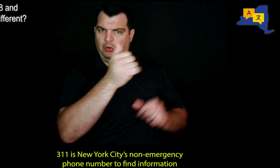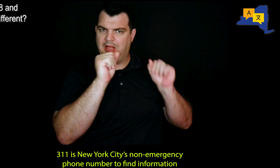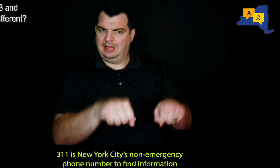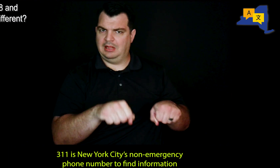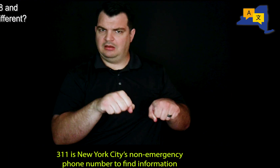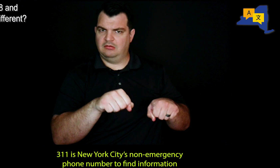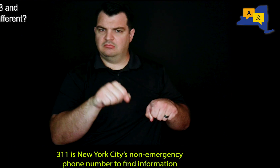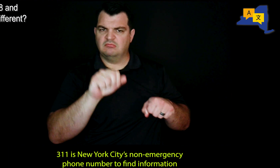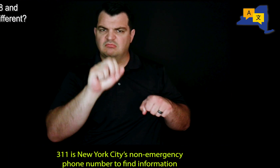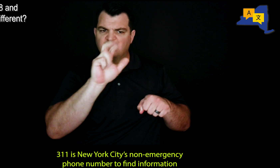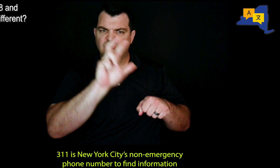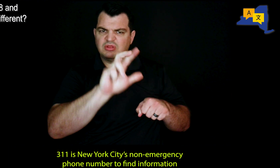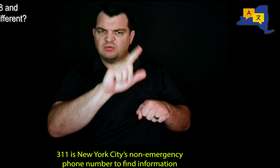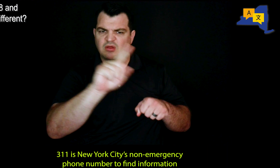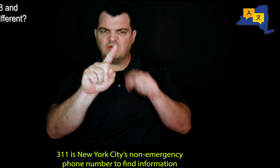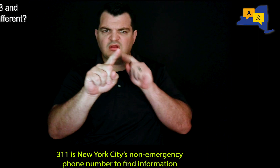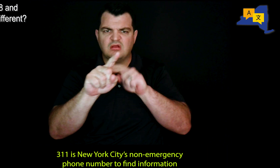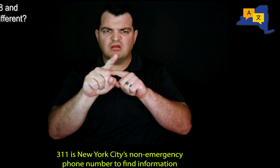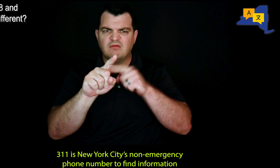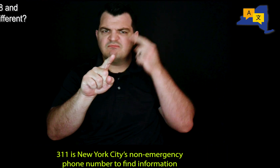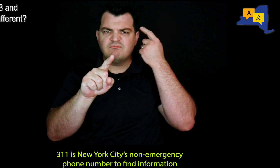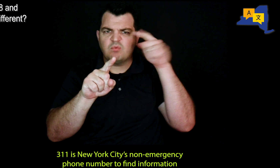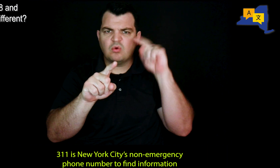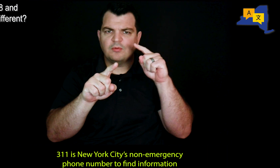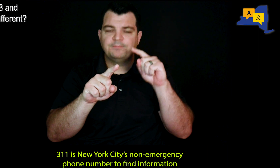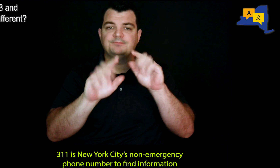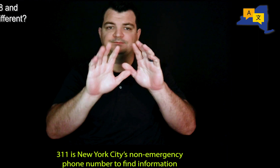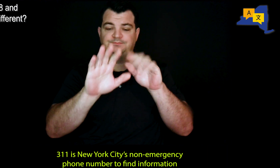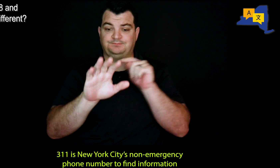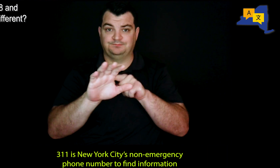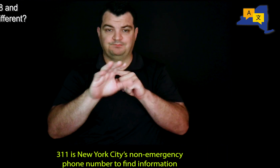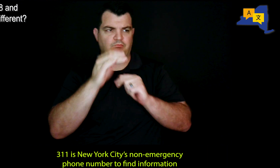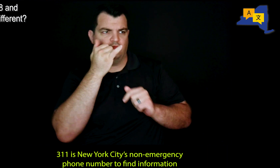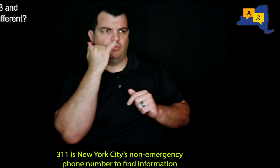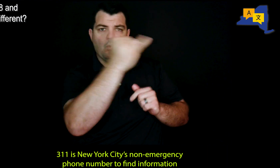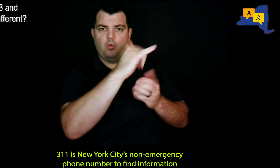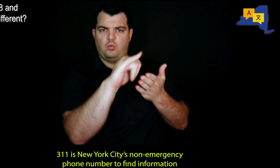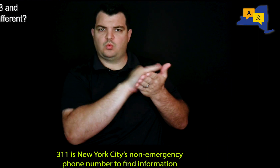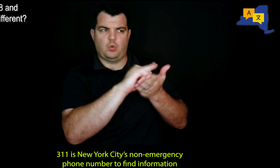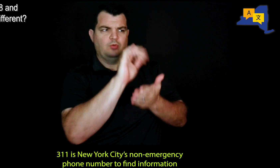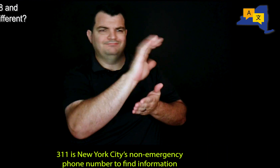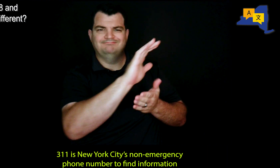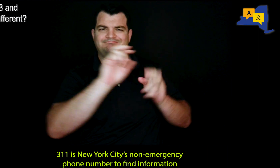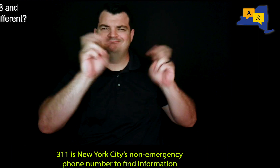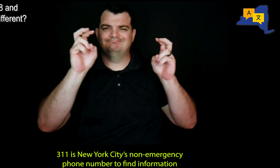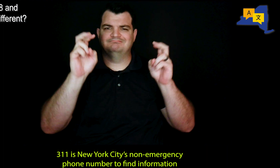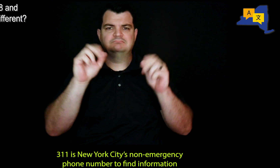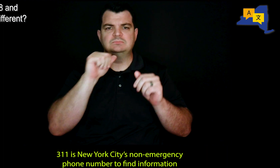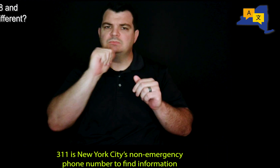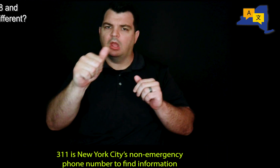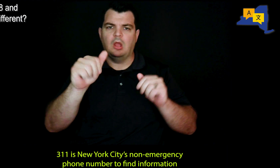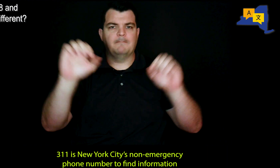311 is New York City’s non-emergency phone number to find information